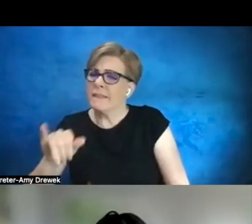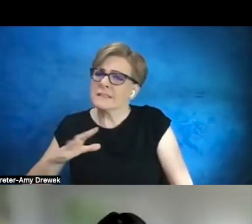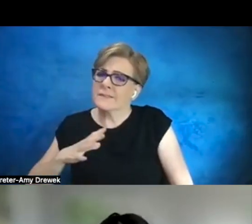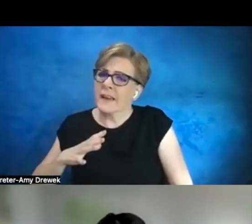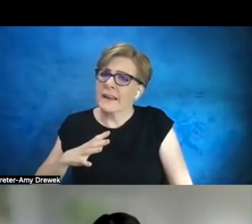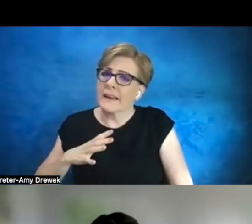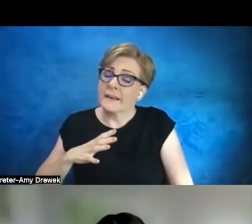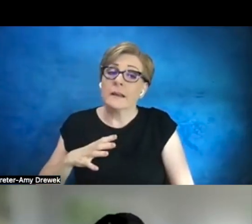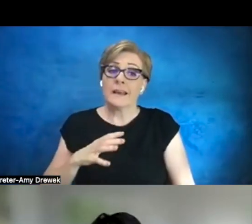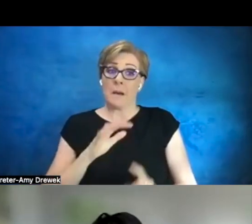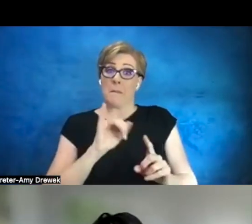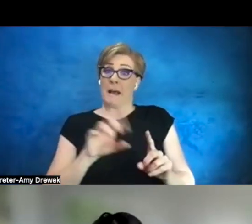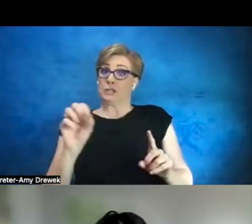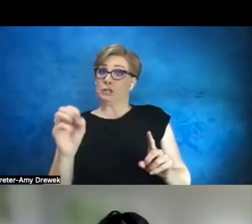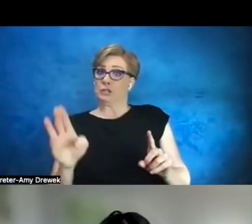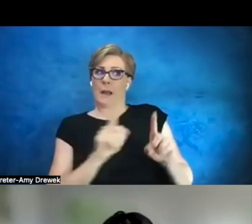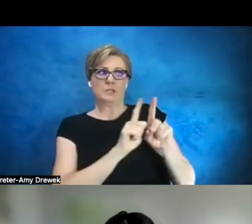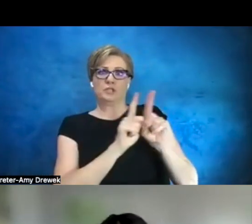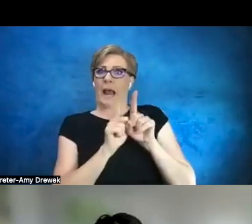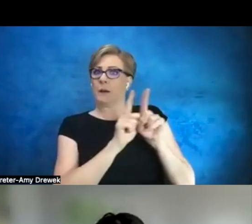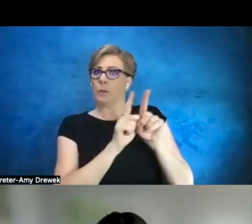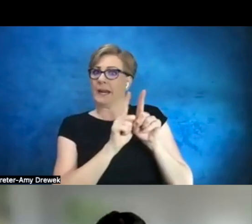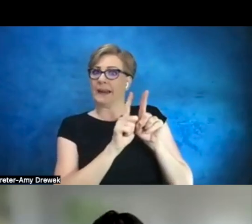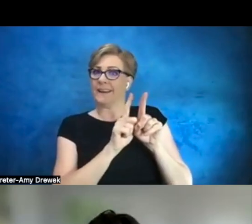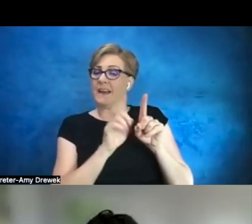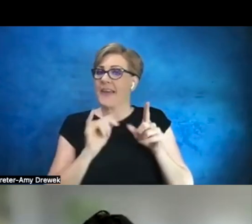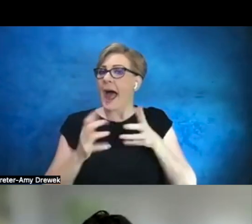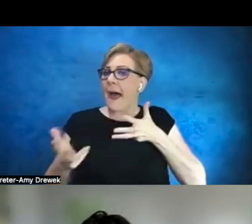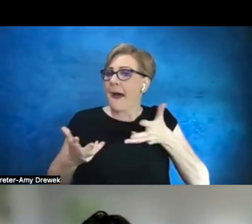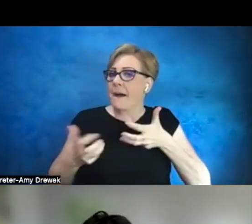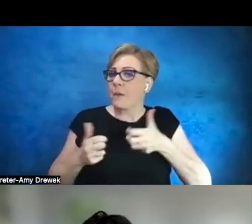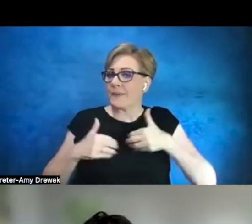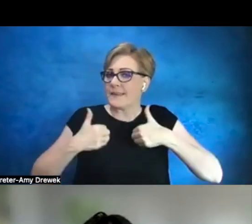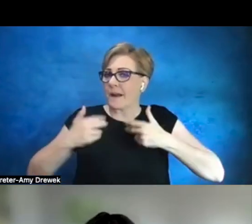a powerful and interactive way to engage with the young folks who are attending with the mentees.